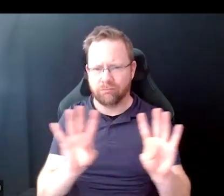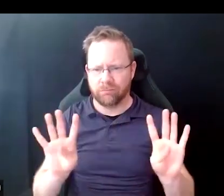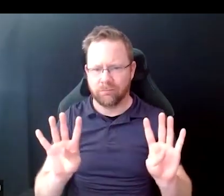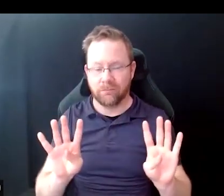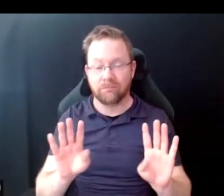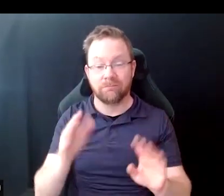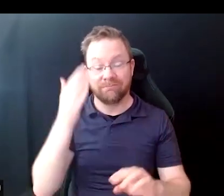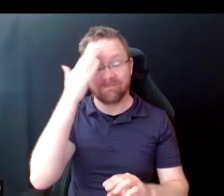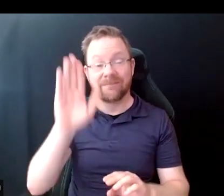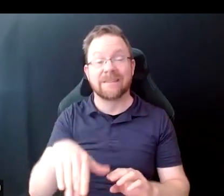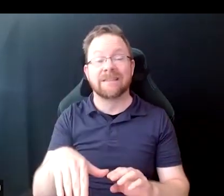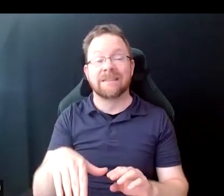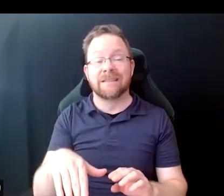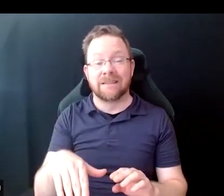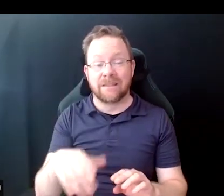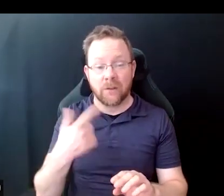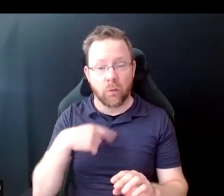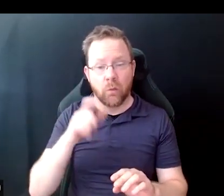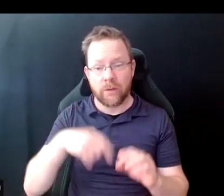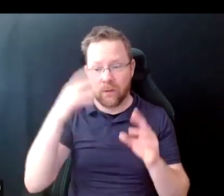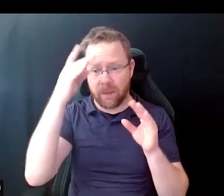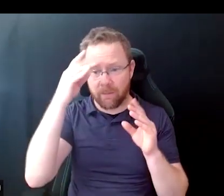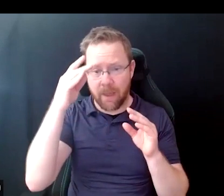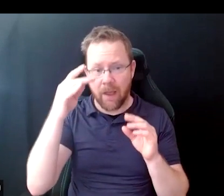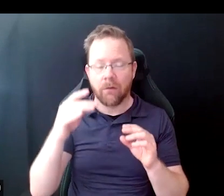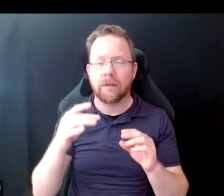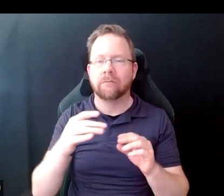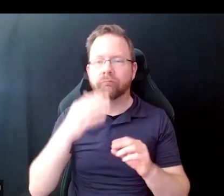Heads up also that we also need to be thinking about non-apparent disabilities